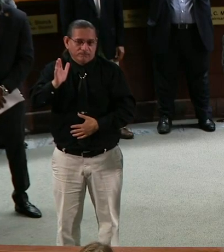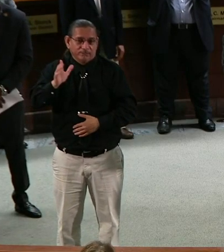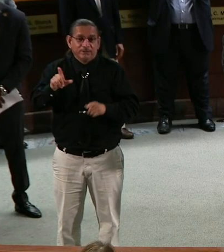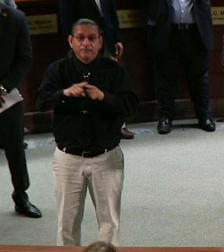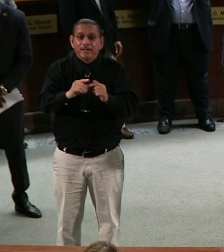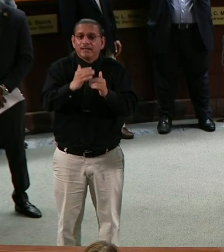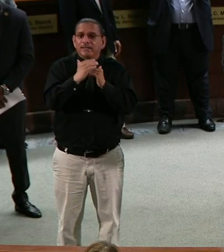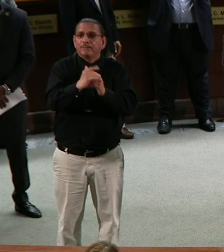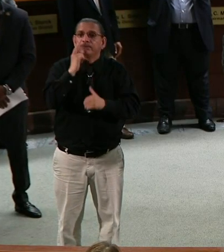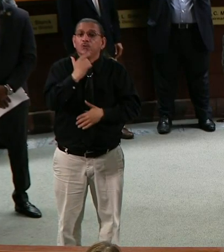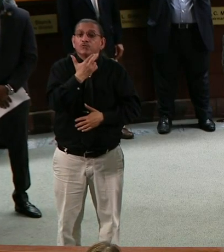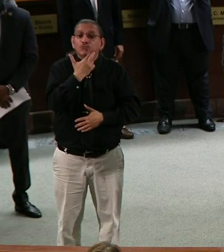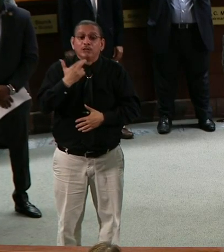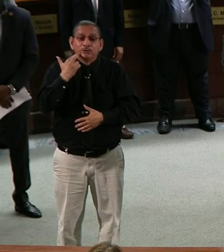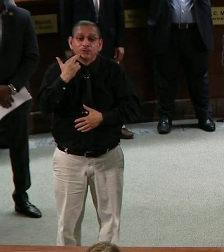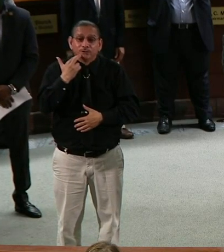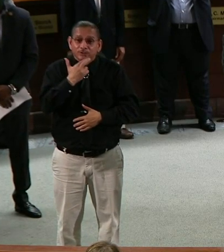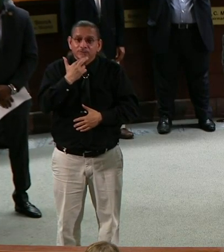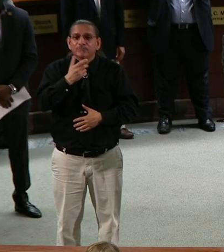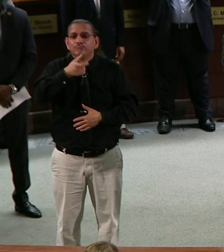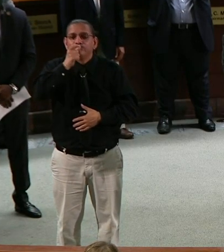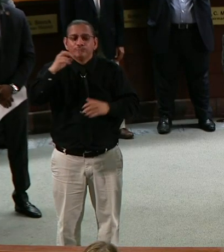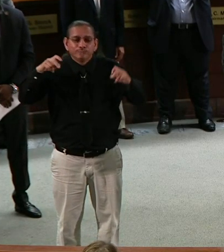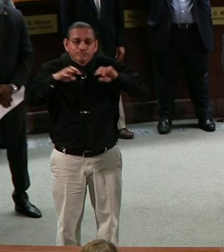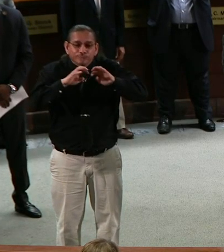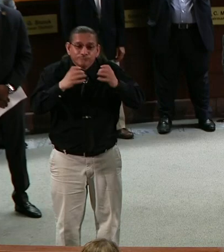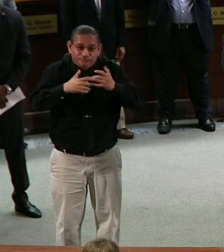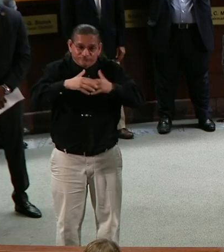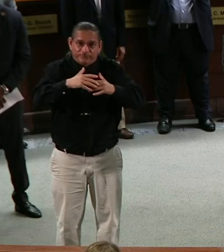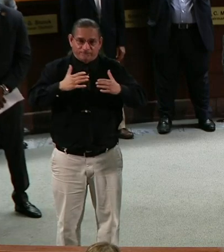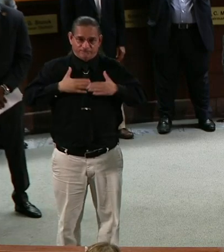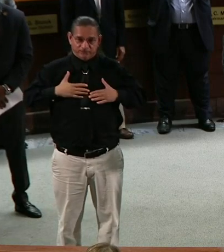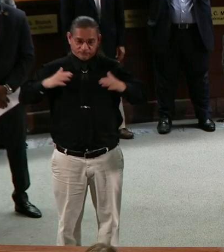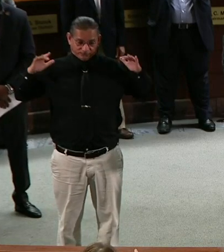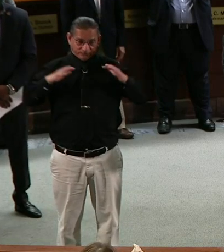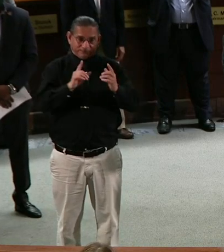CAPACITY FOR RESTAURANTS AND